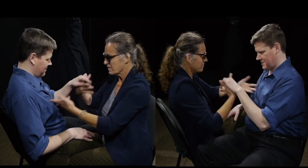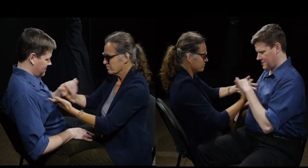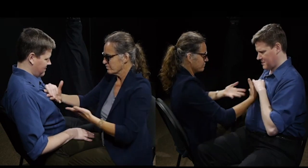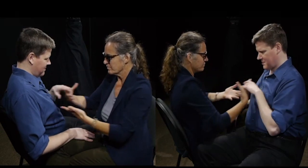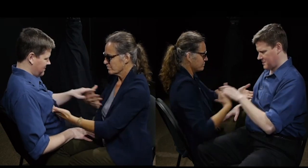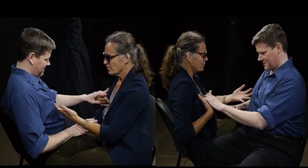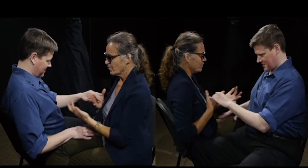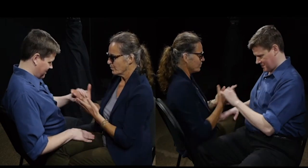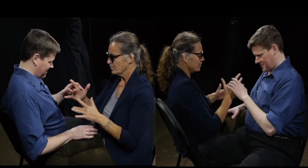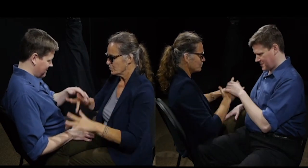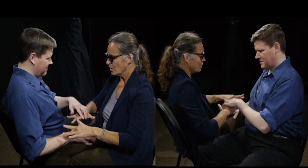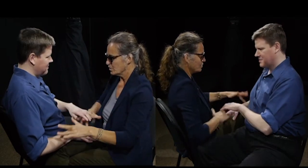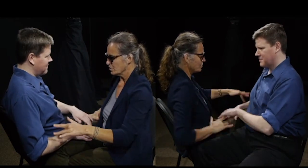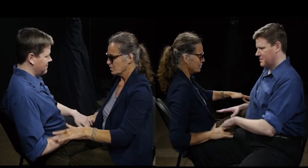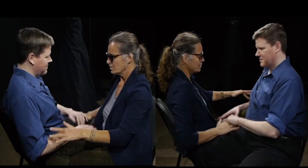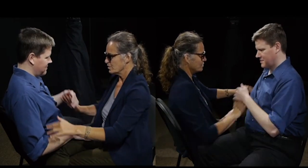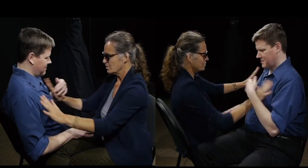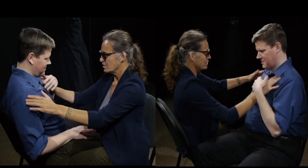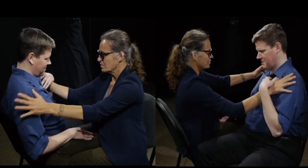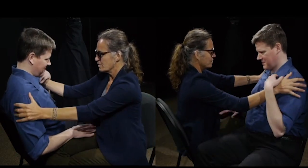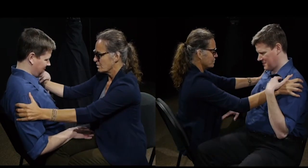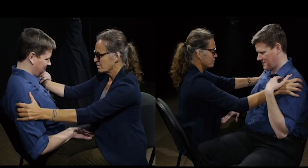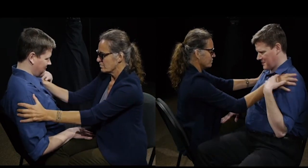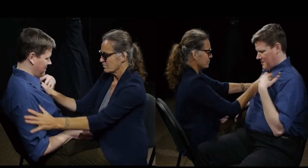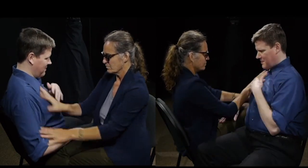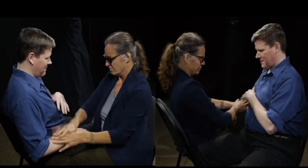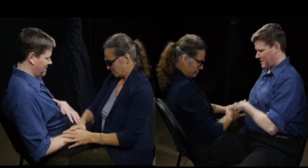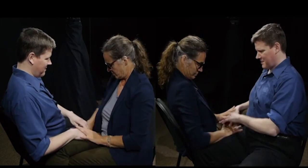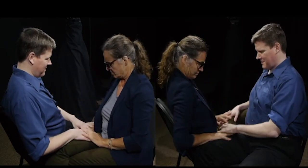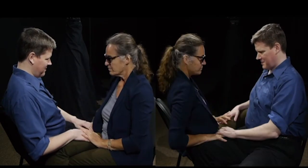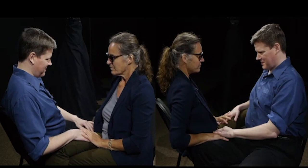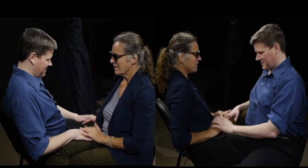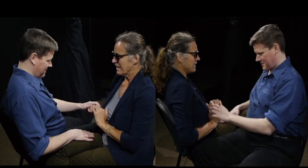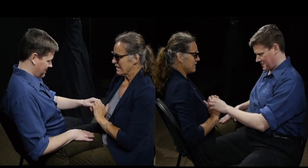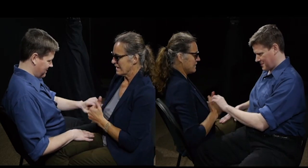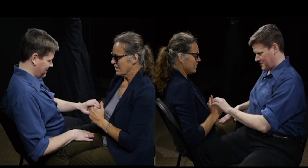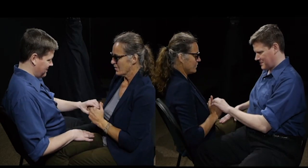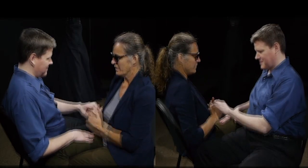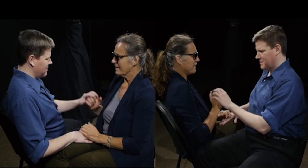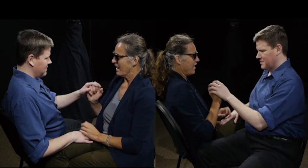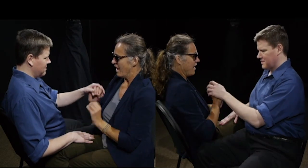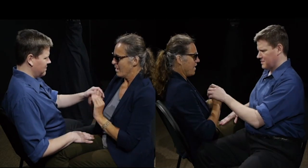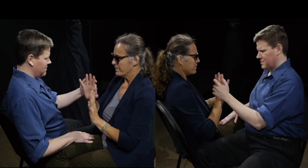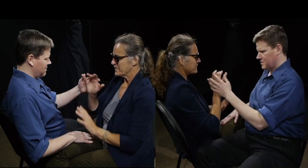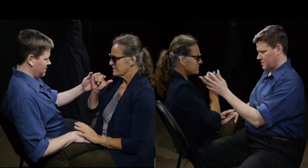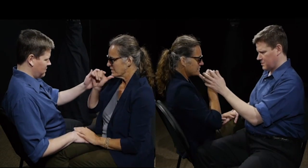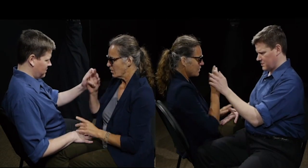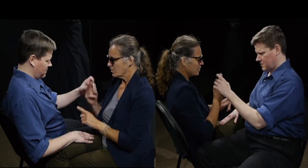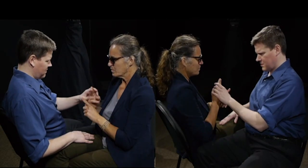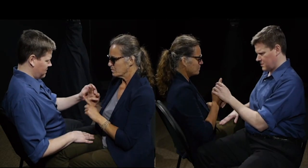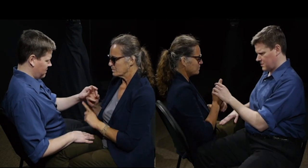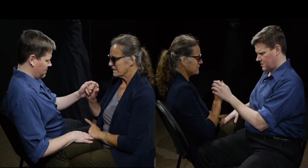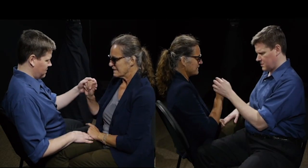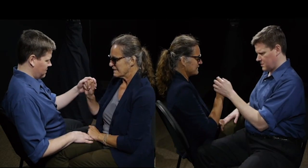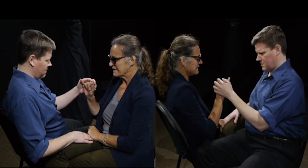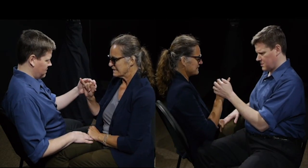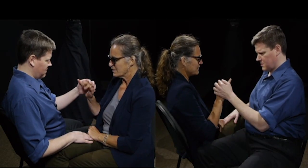We use each other's bodies to establish what we call "contact space". It is a space for signing in and goes from the shoulders all the way down to the lap.